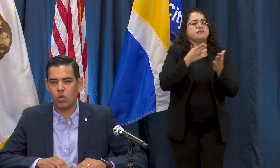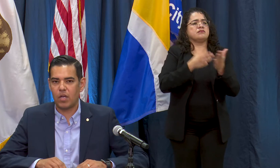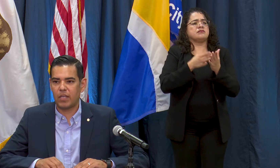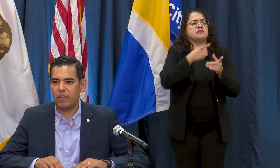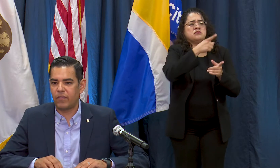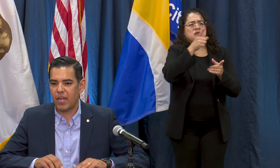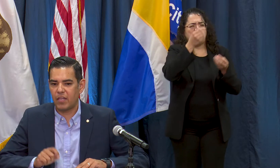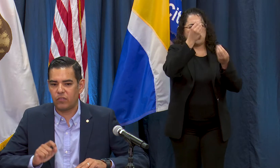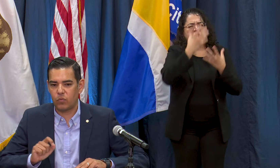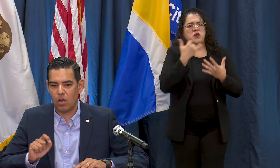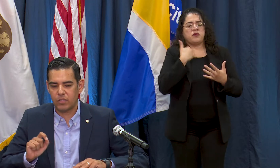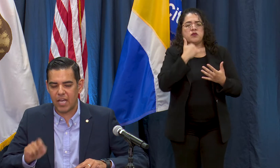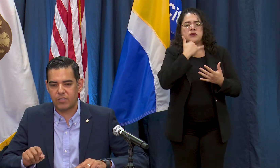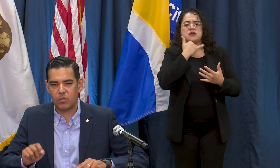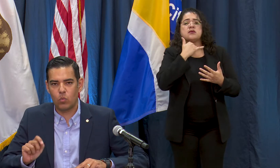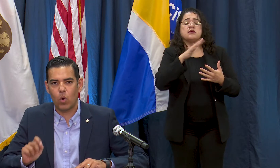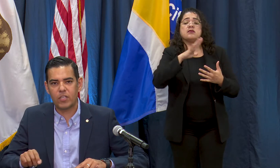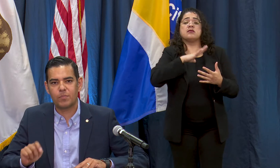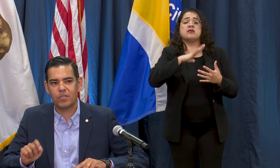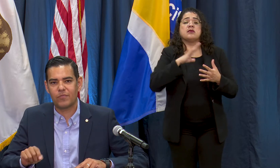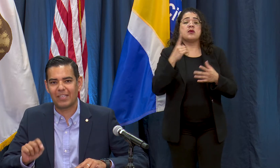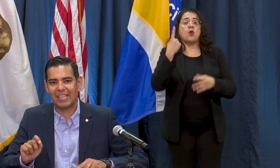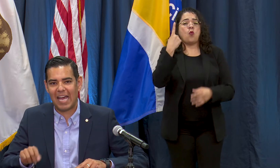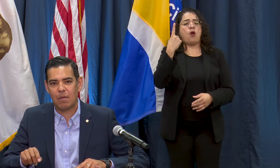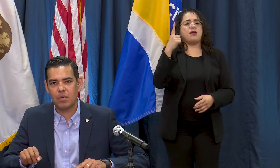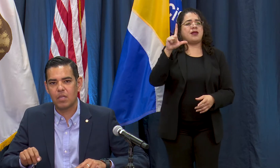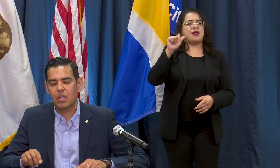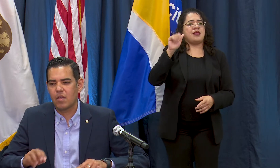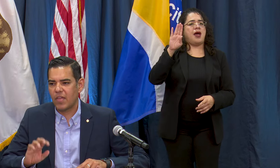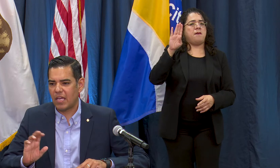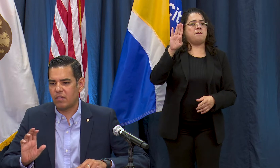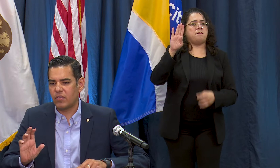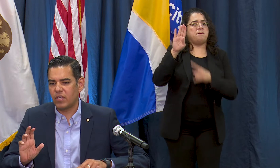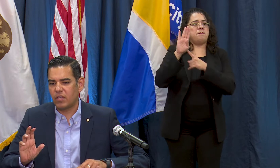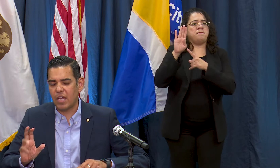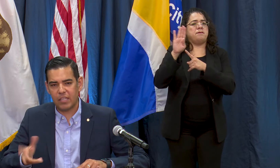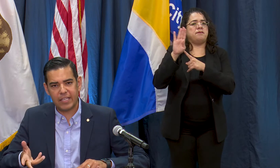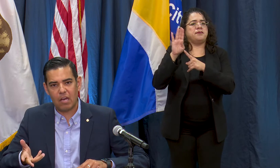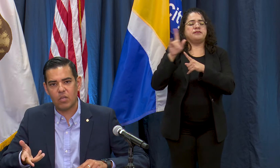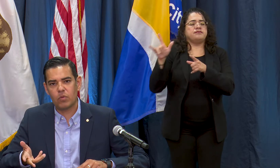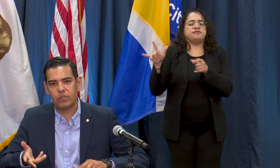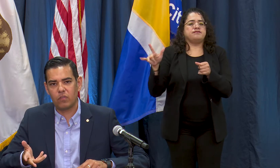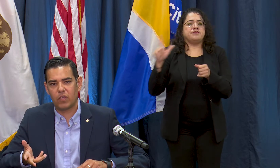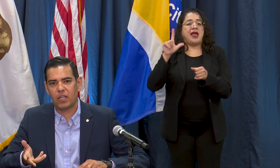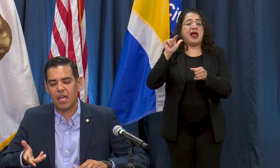wrong is that it's tied to one specific lab that the LA County was using